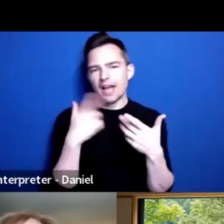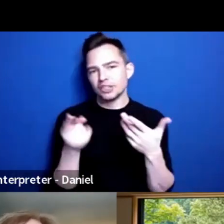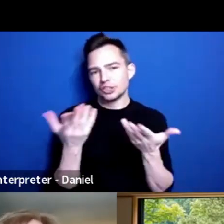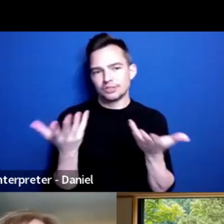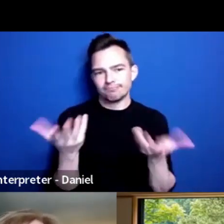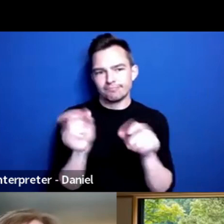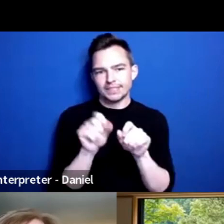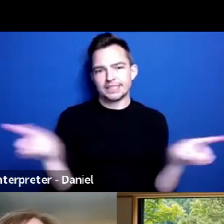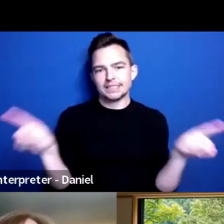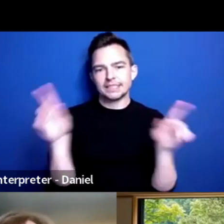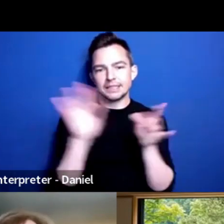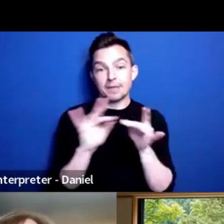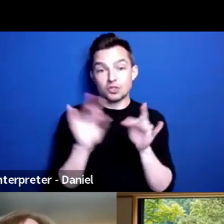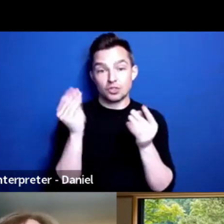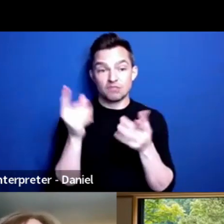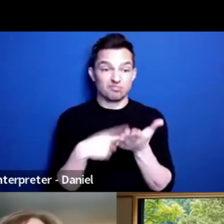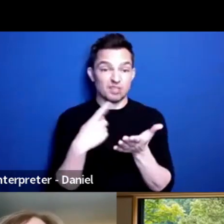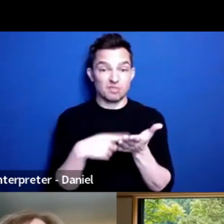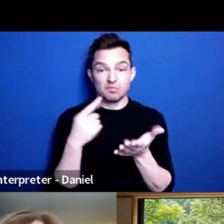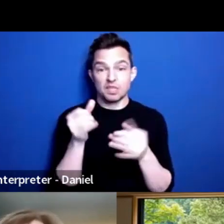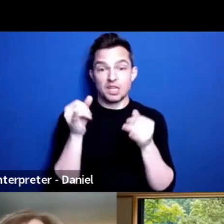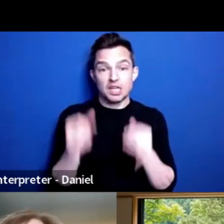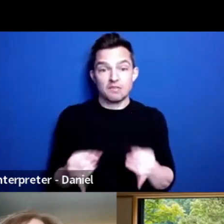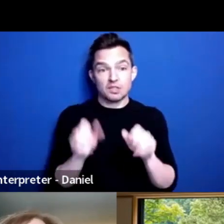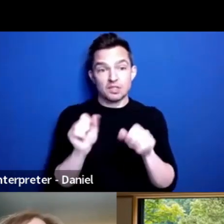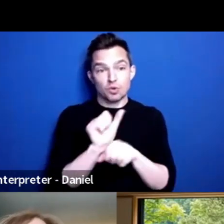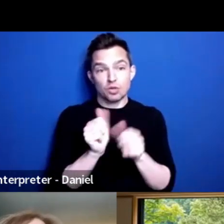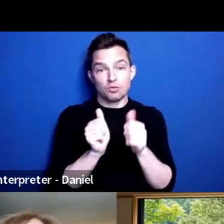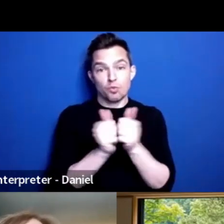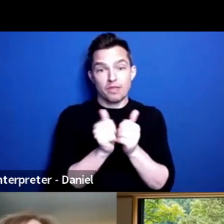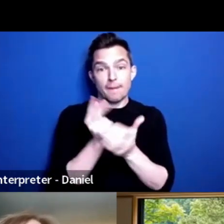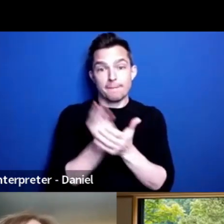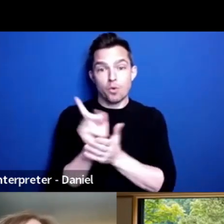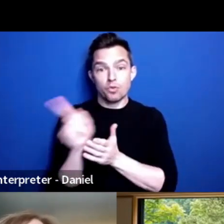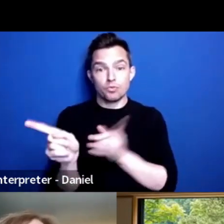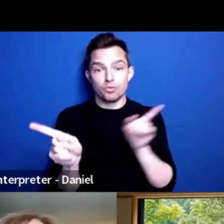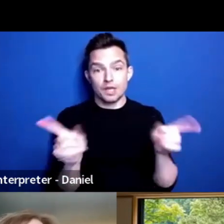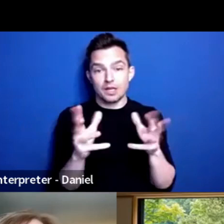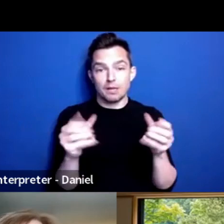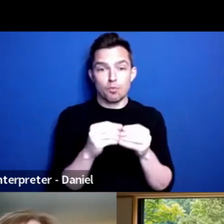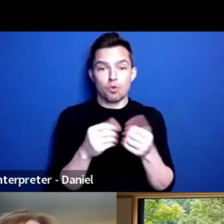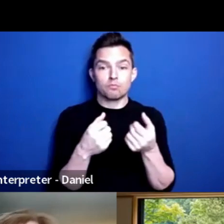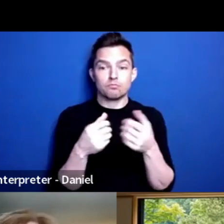that off as a message that sometimes an individual can work with both and get even that much more in the way of comprehensive